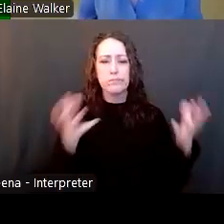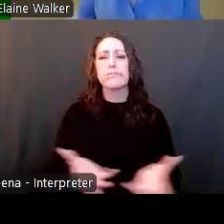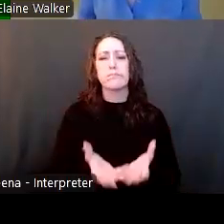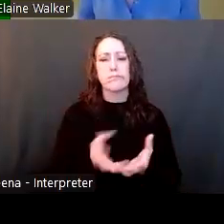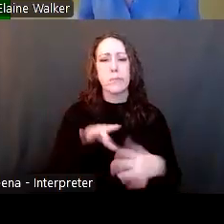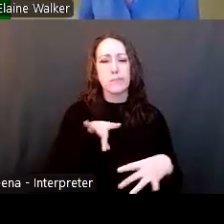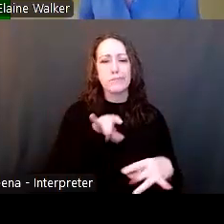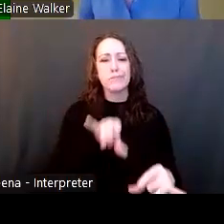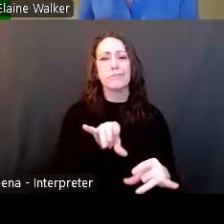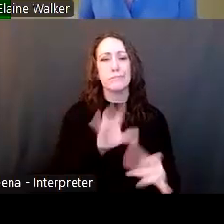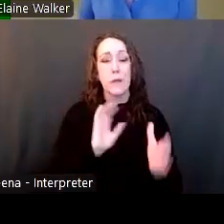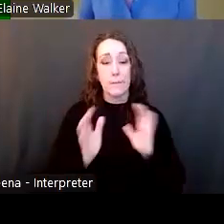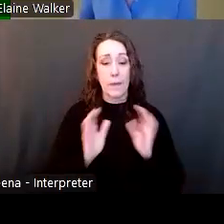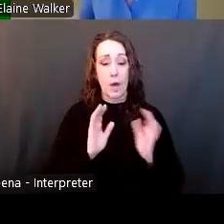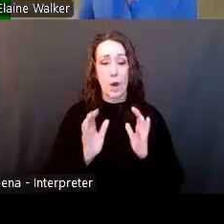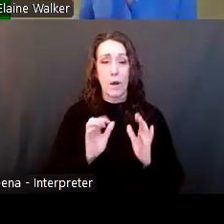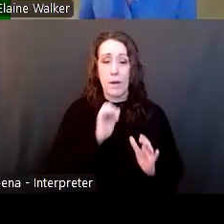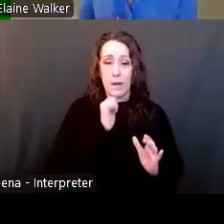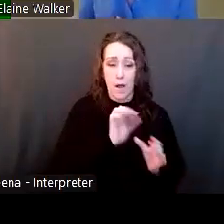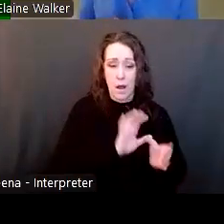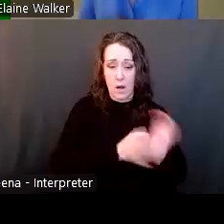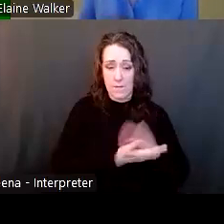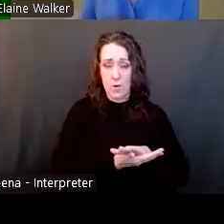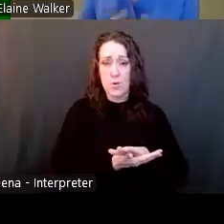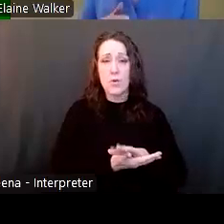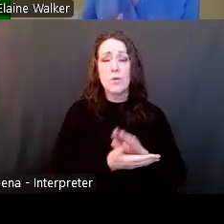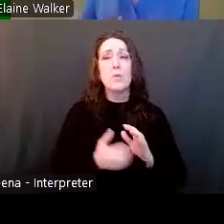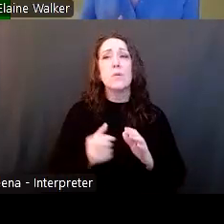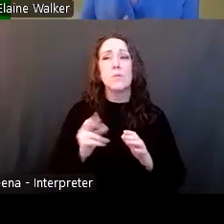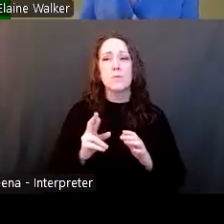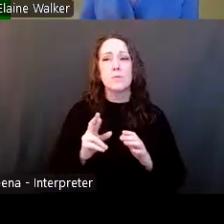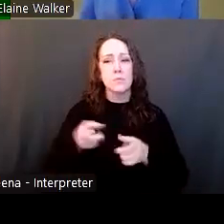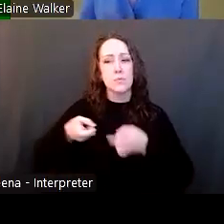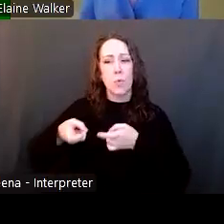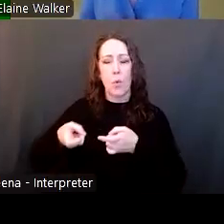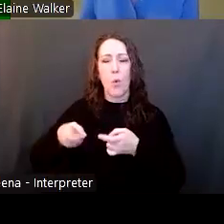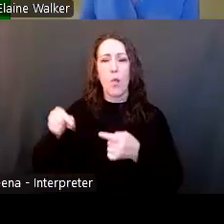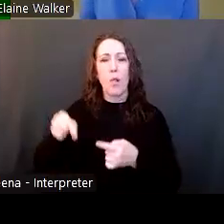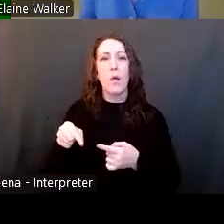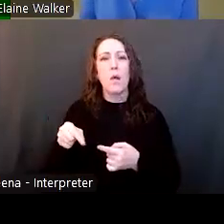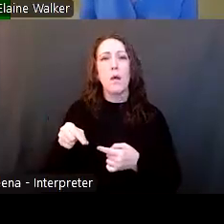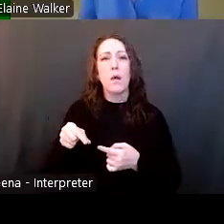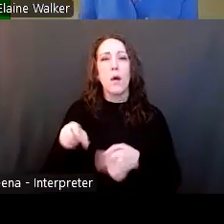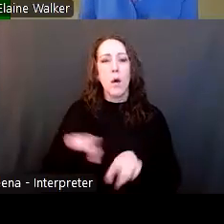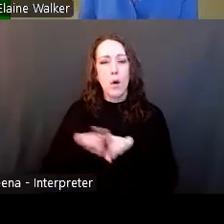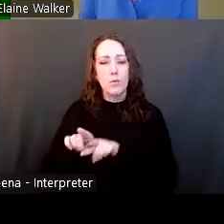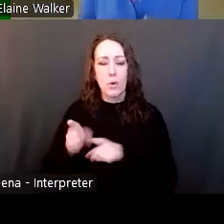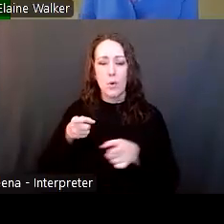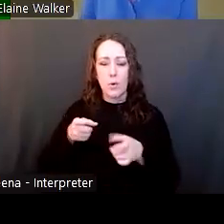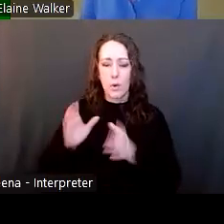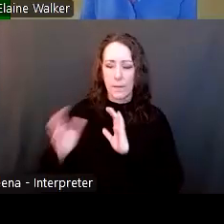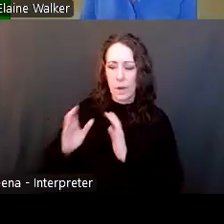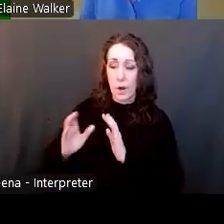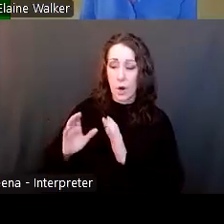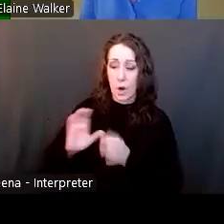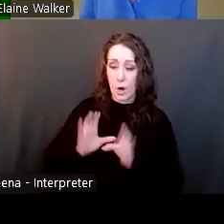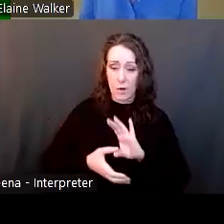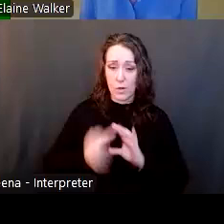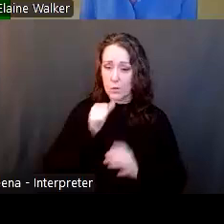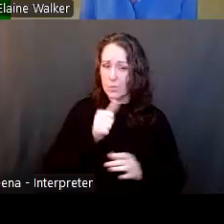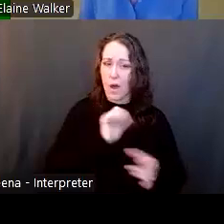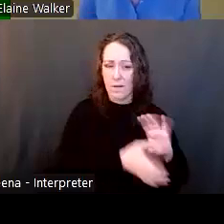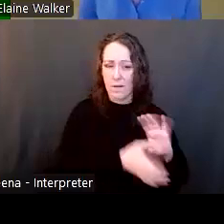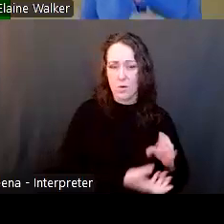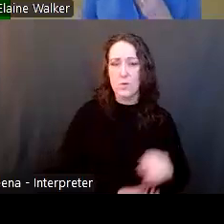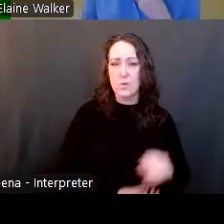comparing non-converters uh to controls and also comparing converters to non-converters um and